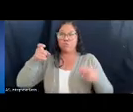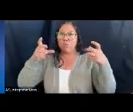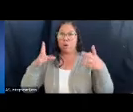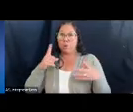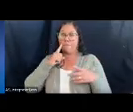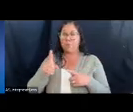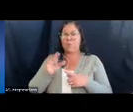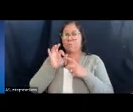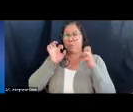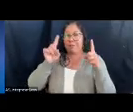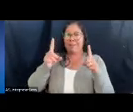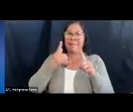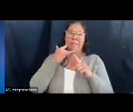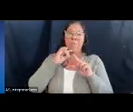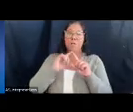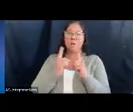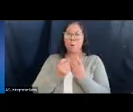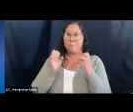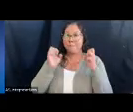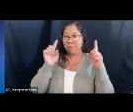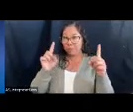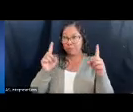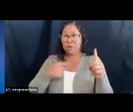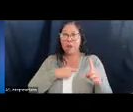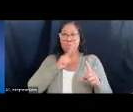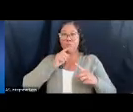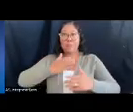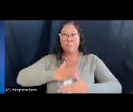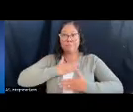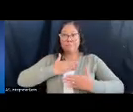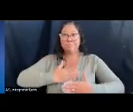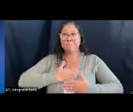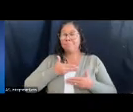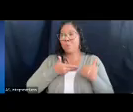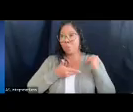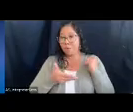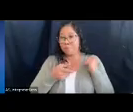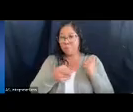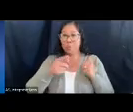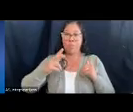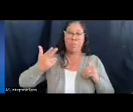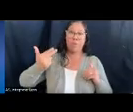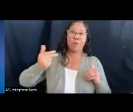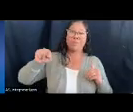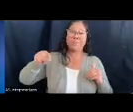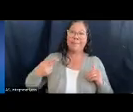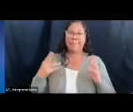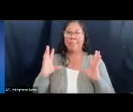California Department of Ed, and I'm really pleased to welcome you to the 13th session